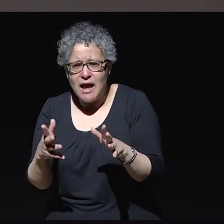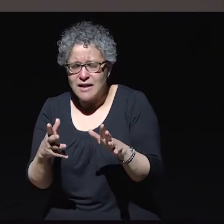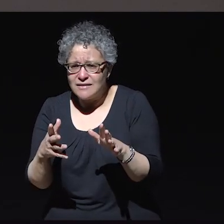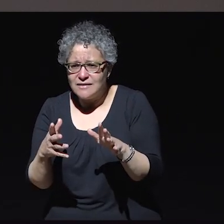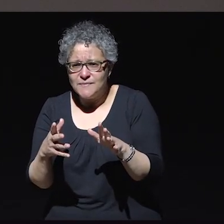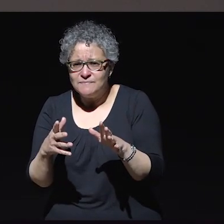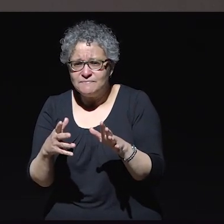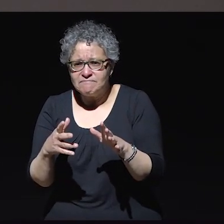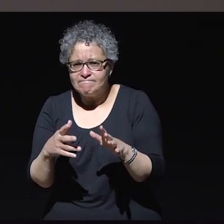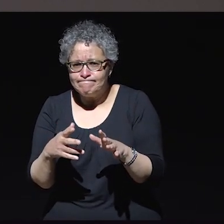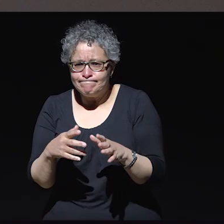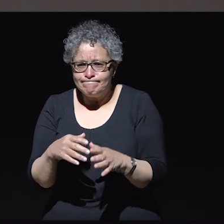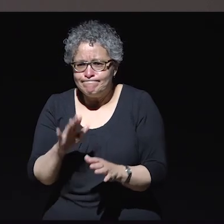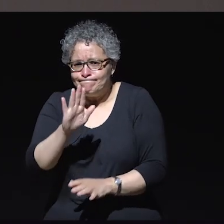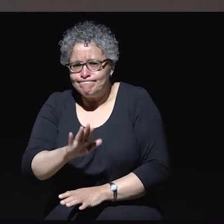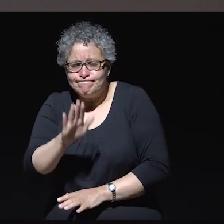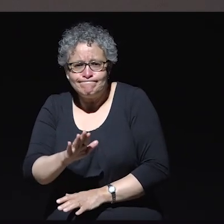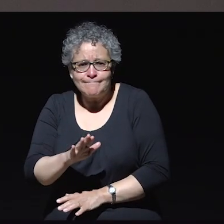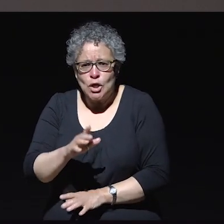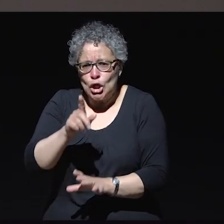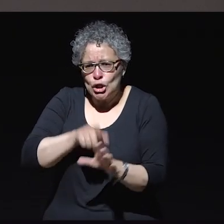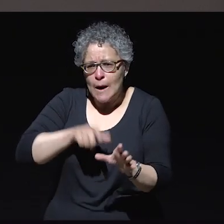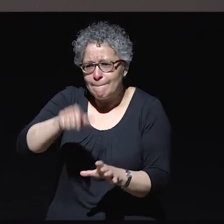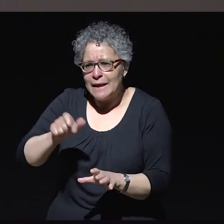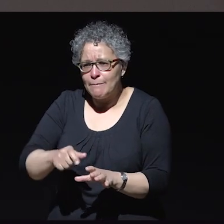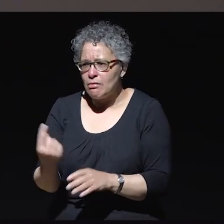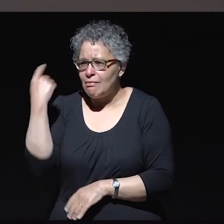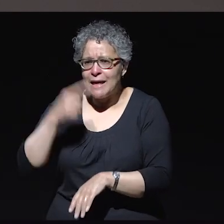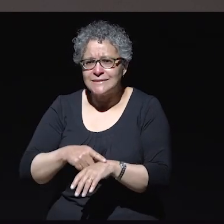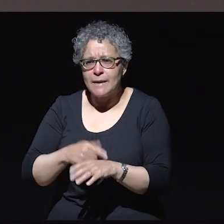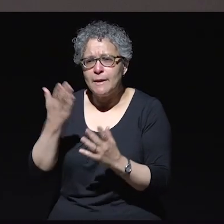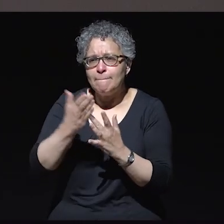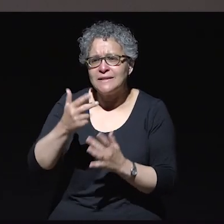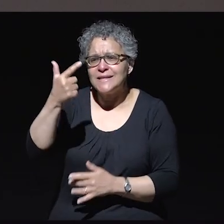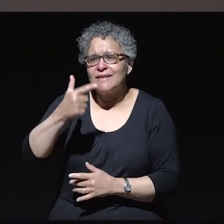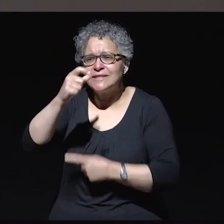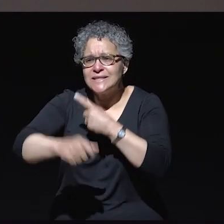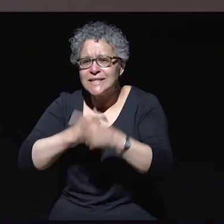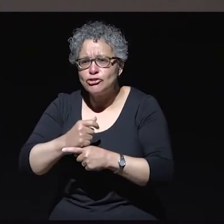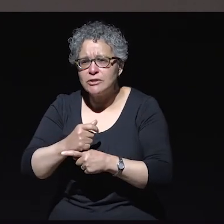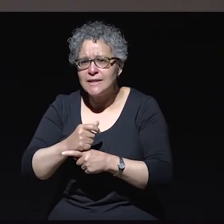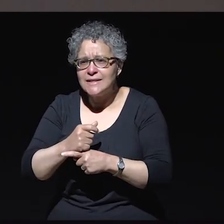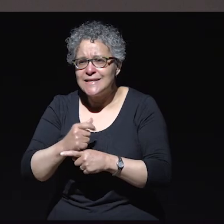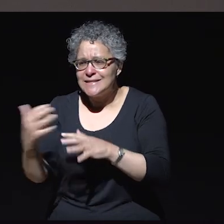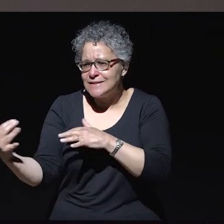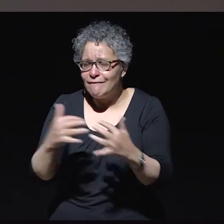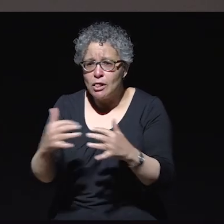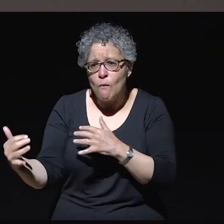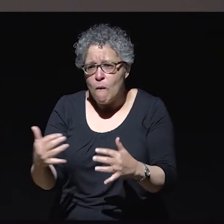but representative of the doomed youth of the Civil War of the mid-17th century. But, as we'll see, there was another doomed youth